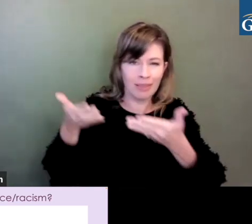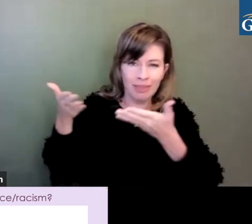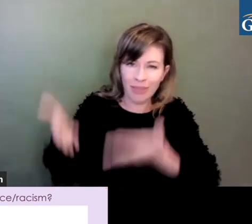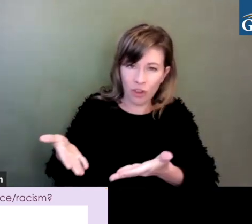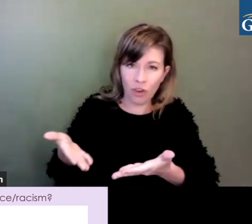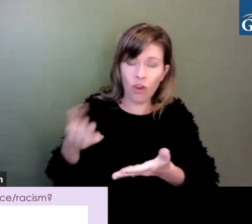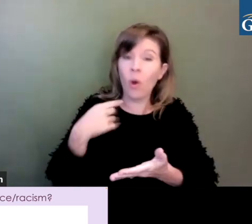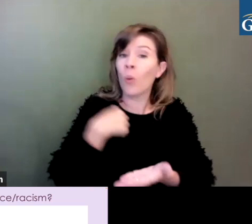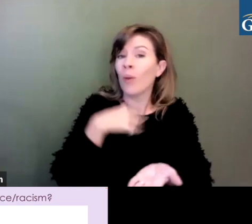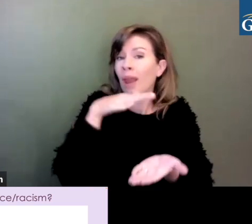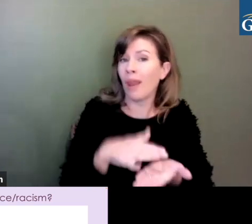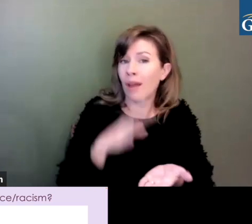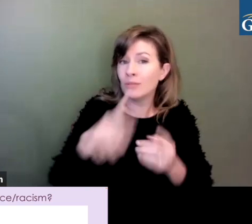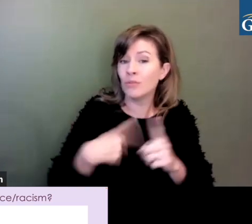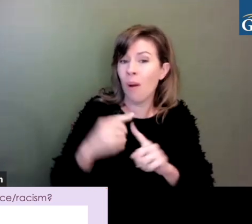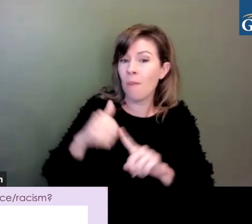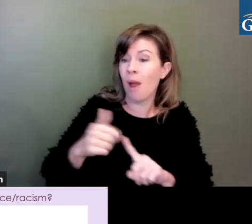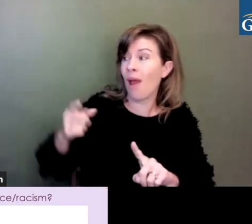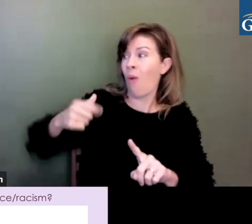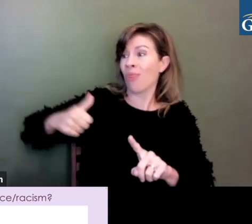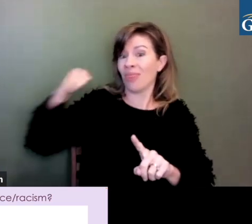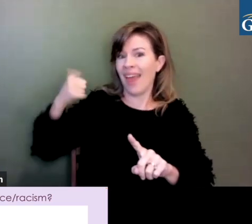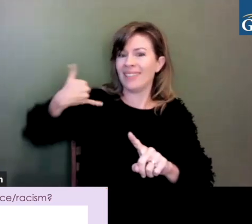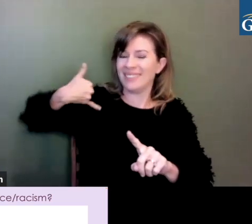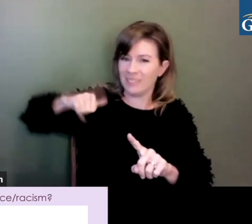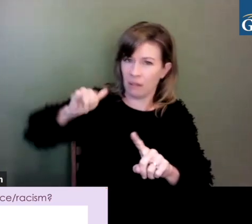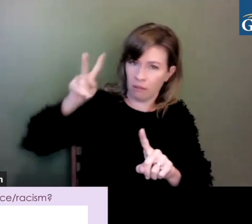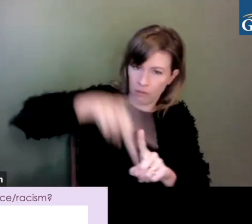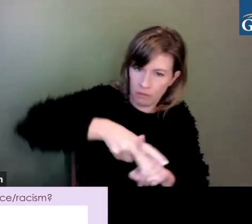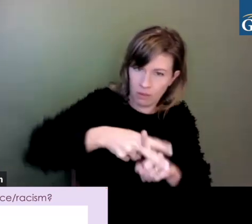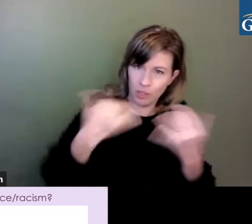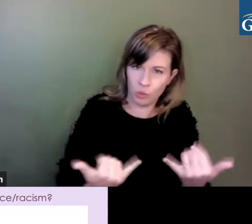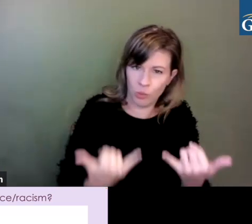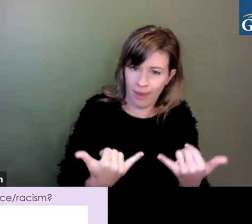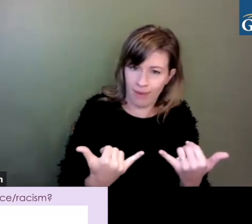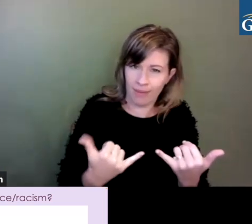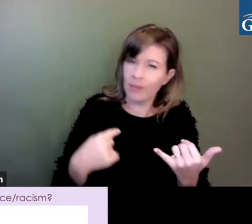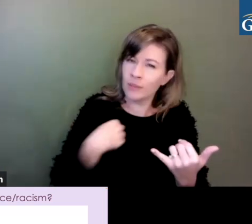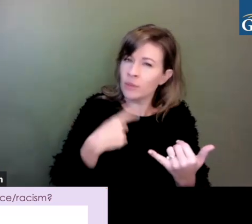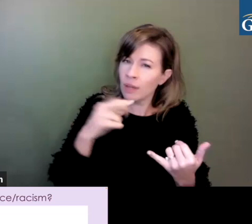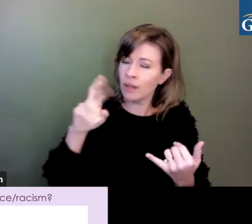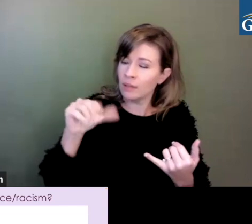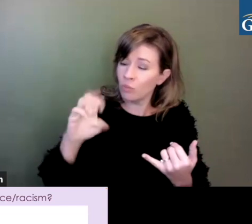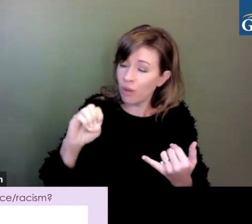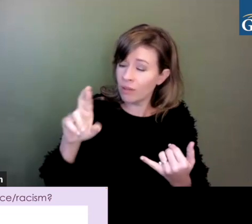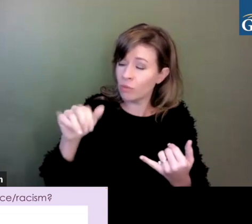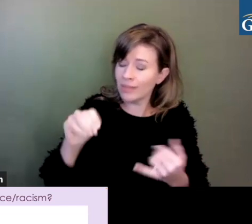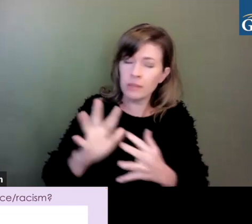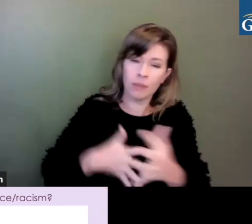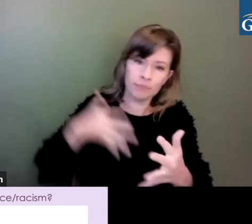looks today. So I want to make the point that race and racism are deeply embedded in our country's past, present, and